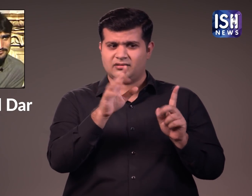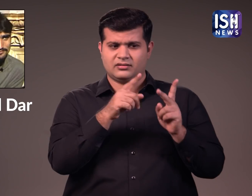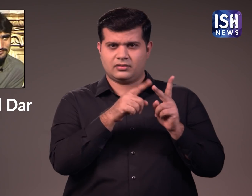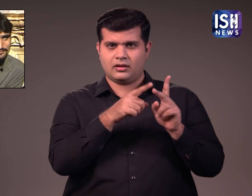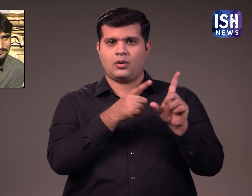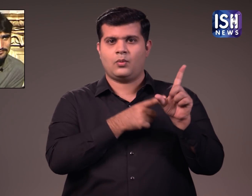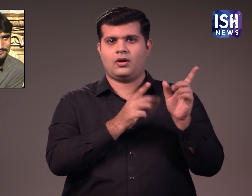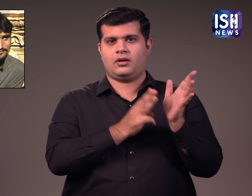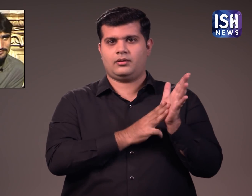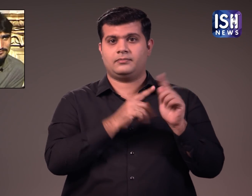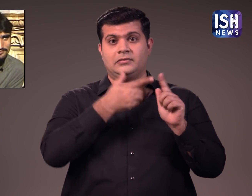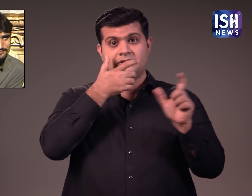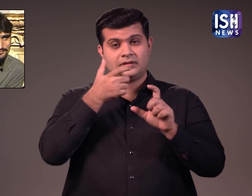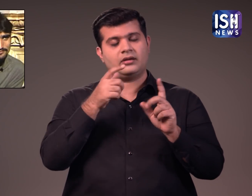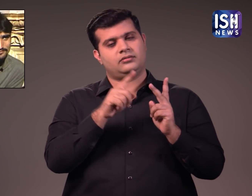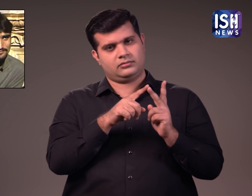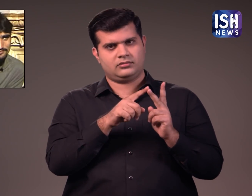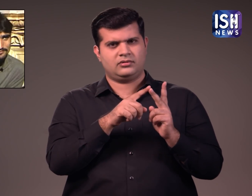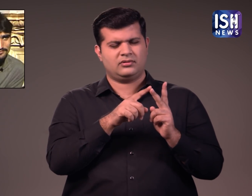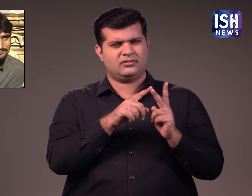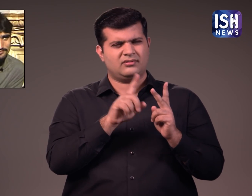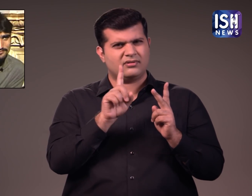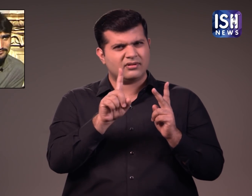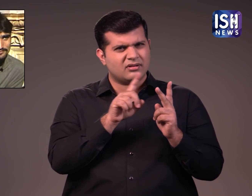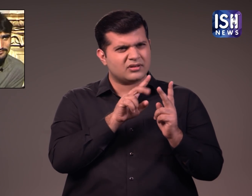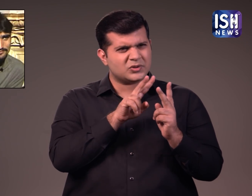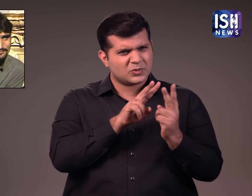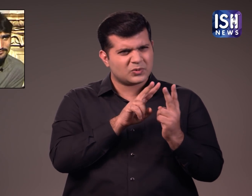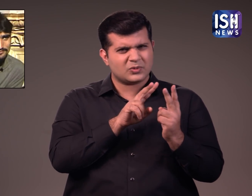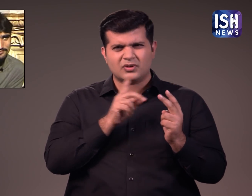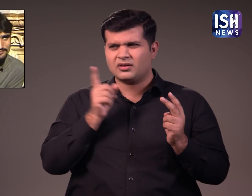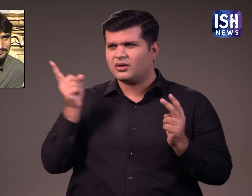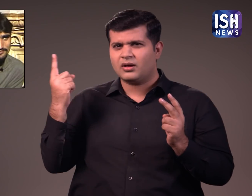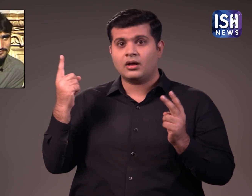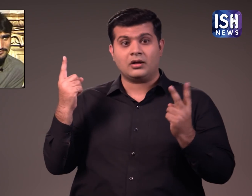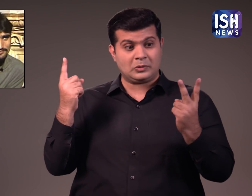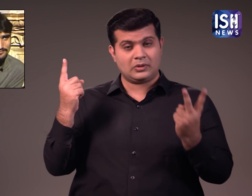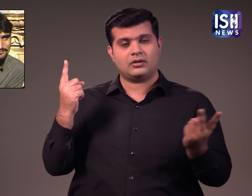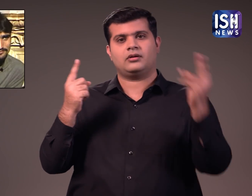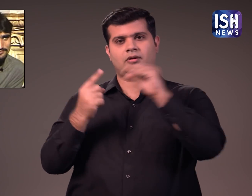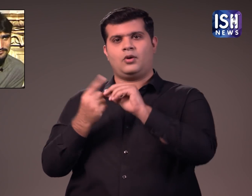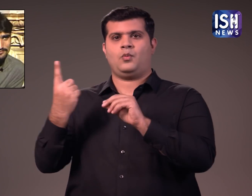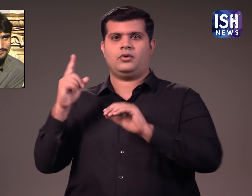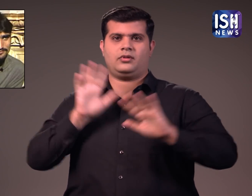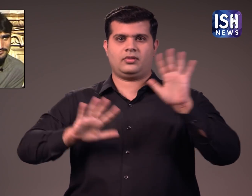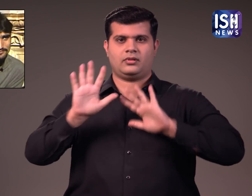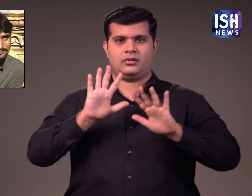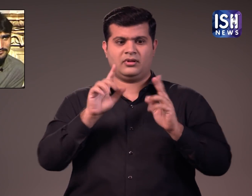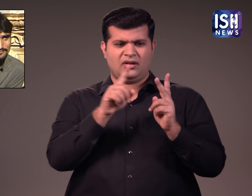and another terrorist Yasin Malik. The character was based on both the terrorists.